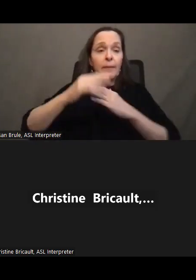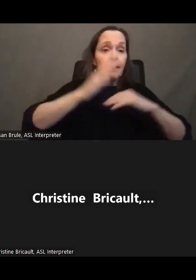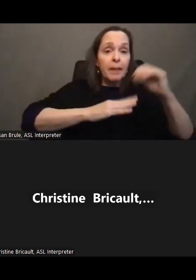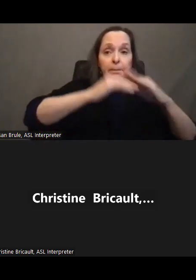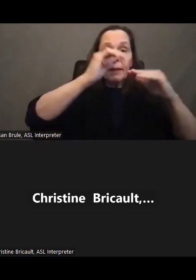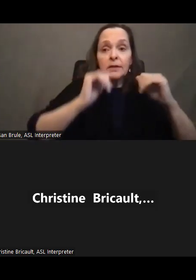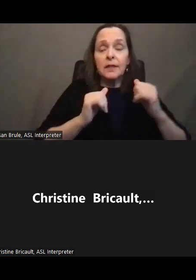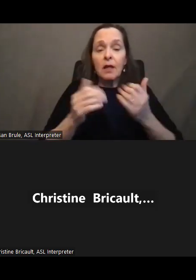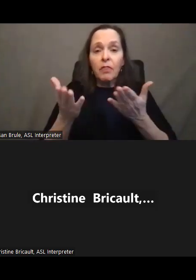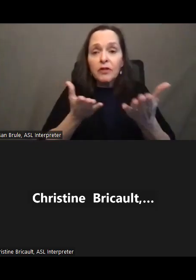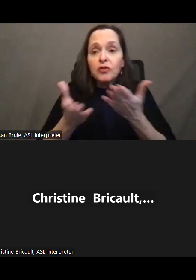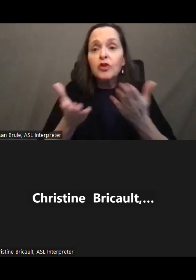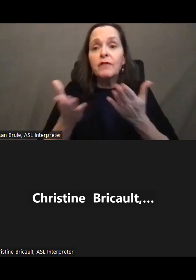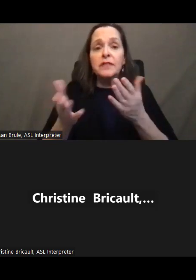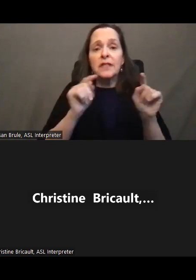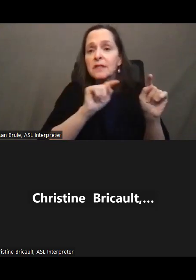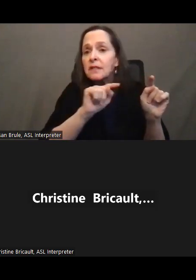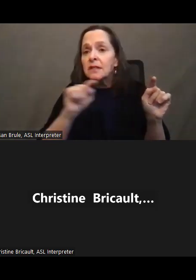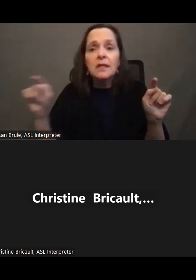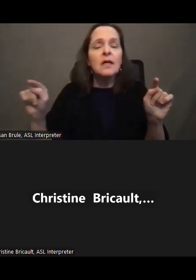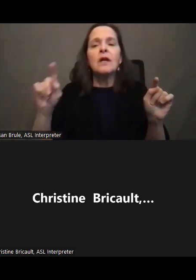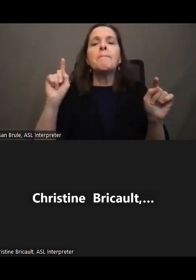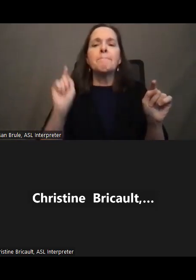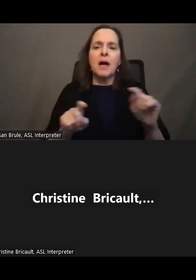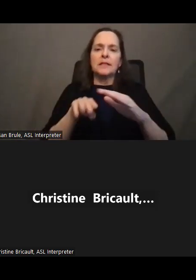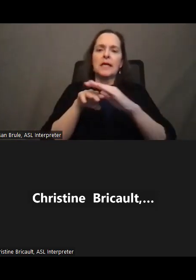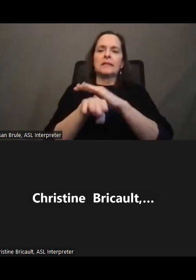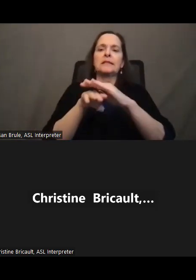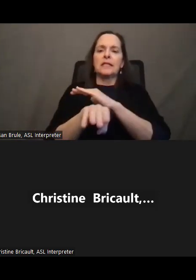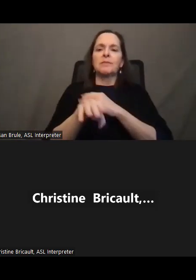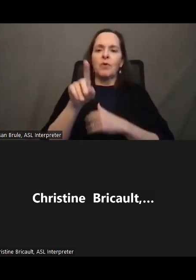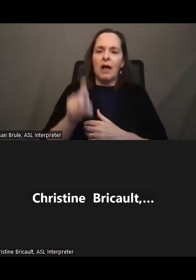And that might mean providing a reasonable modification upon request.